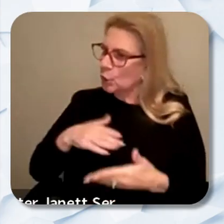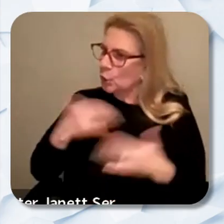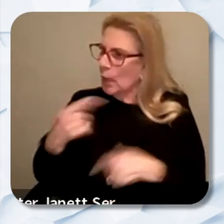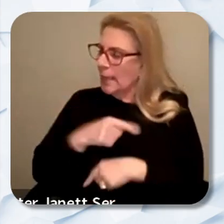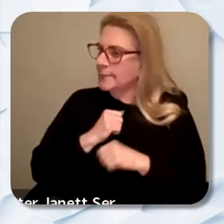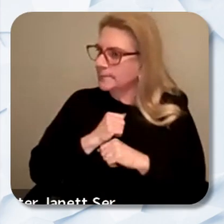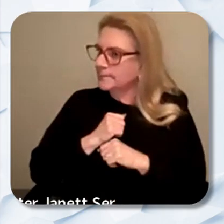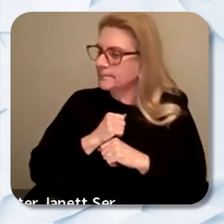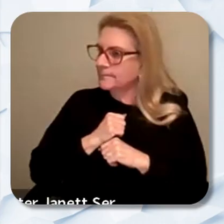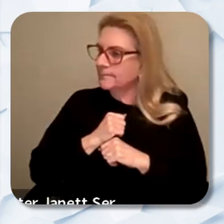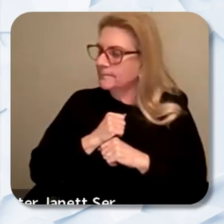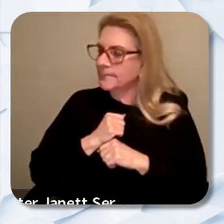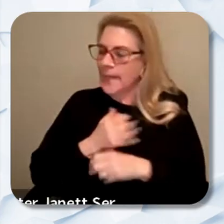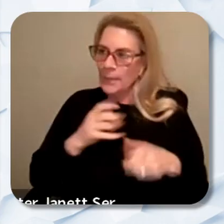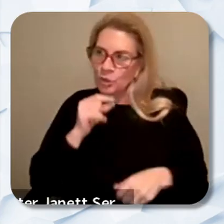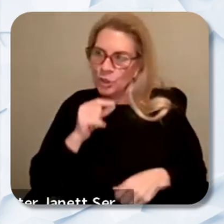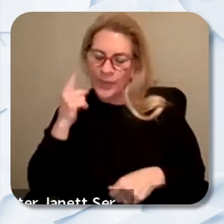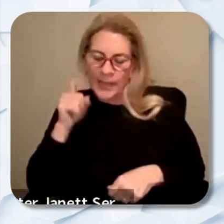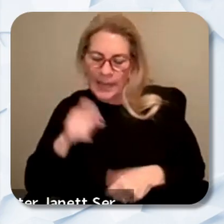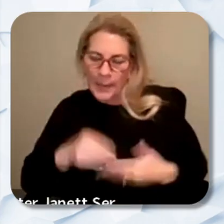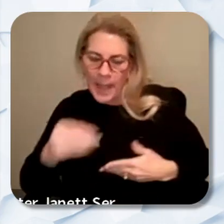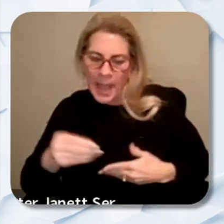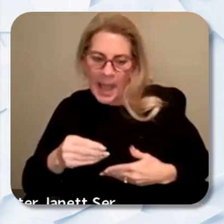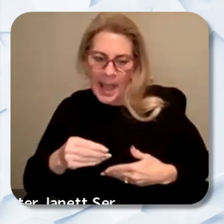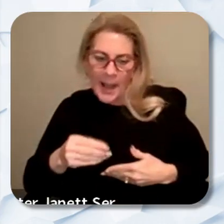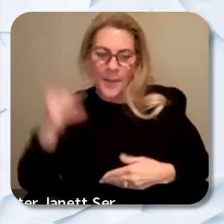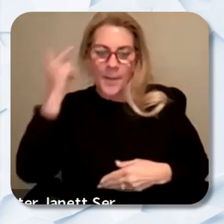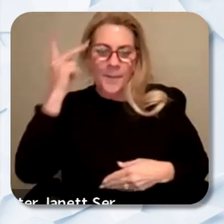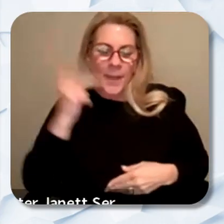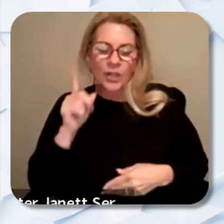what what how much chicken do we think we need to buy?” Like by parents just learning the types